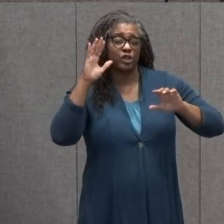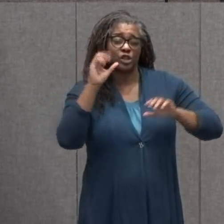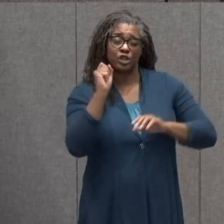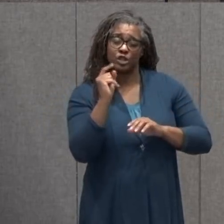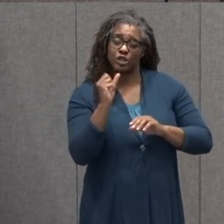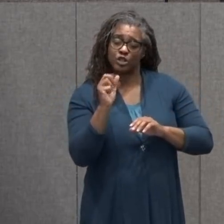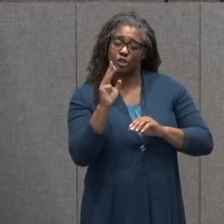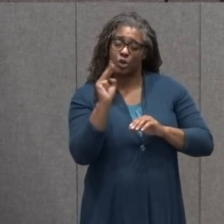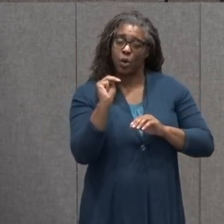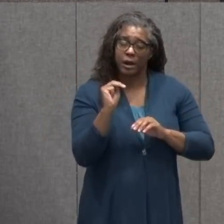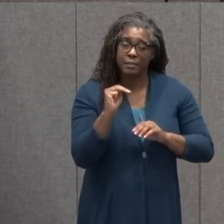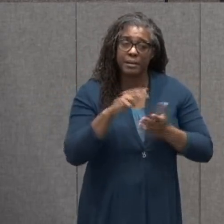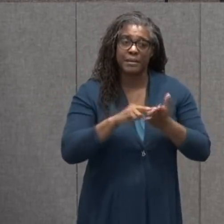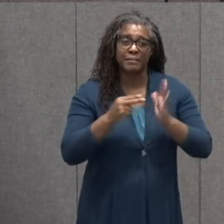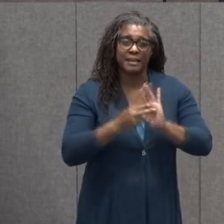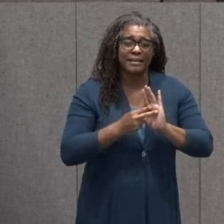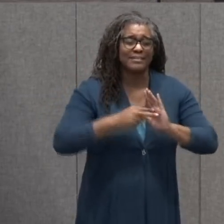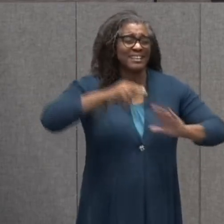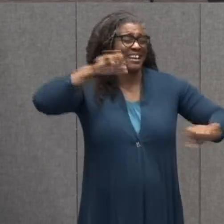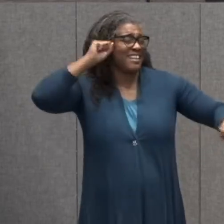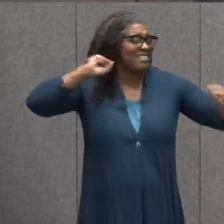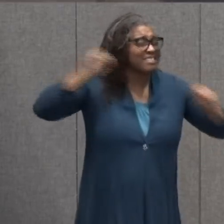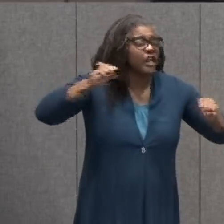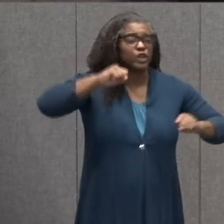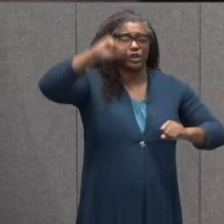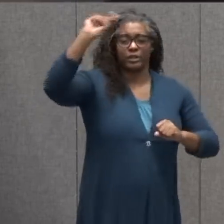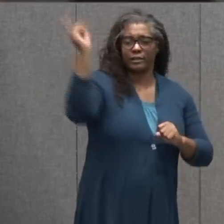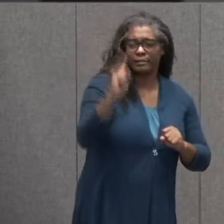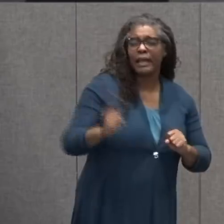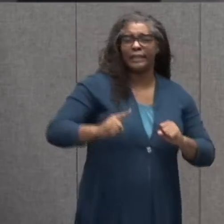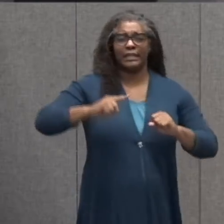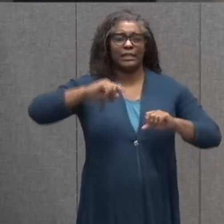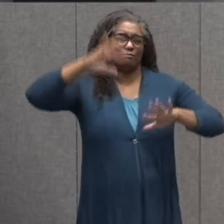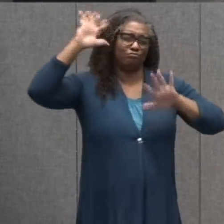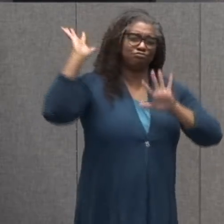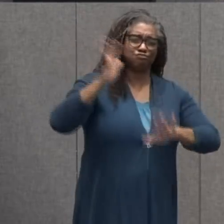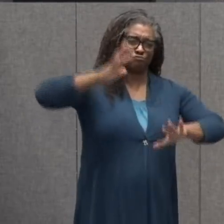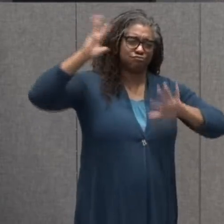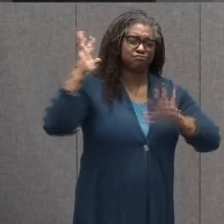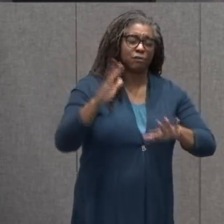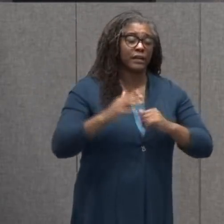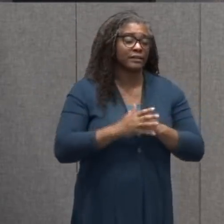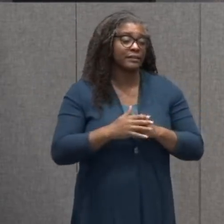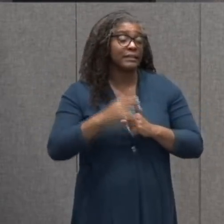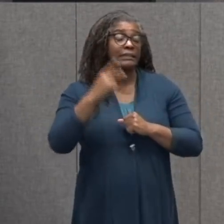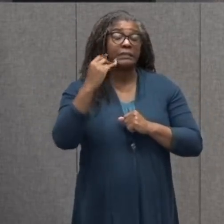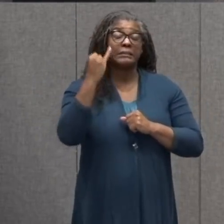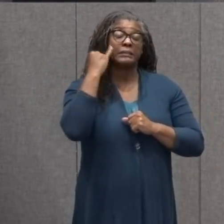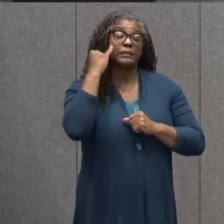Let's say it's nighttime, and you're in bed. A flash of light comes through your window.